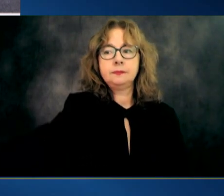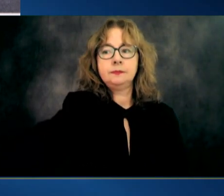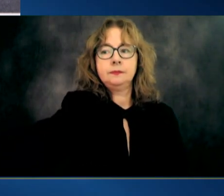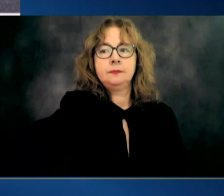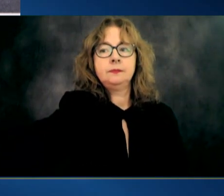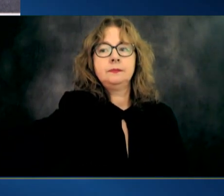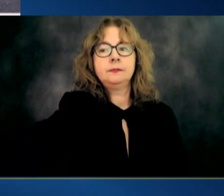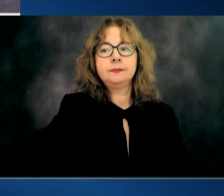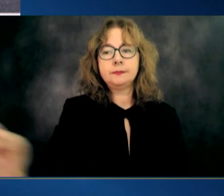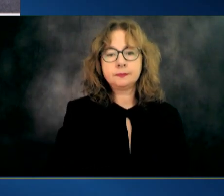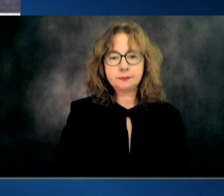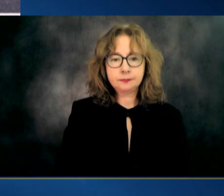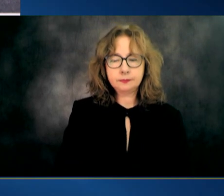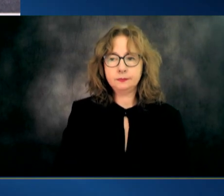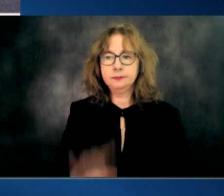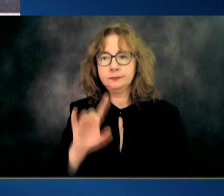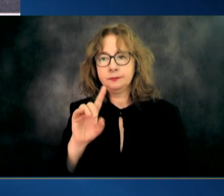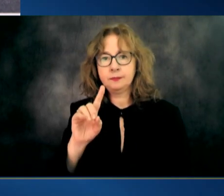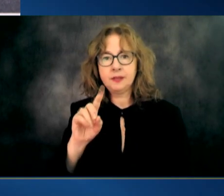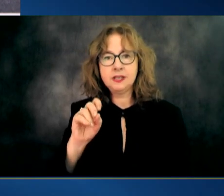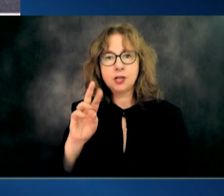Deron Burton: If I can just add also, from the standpoint of our Sickle Cell